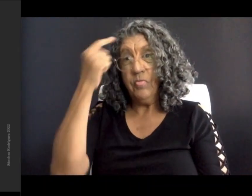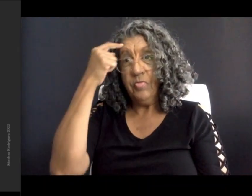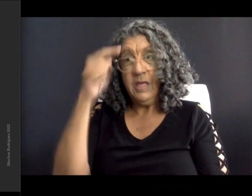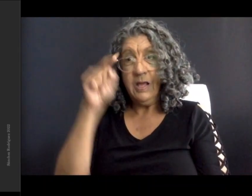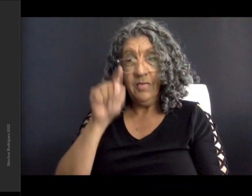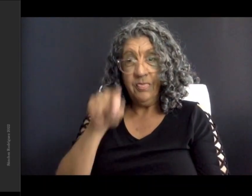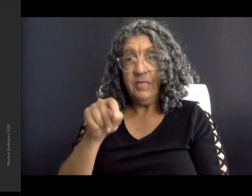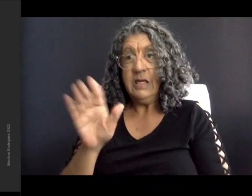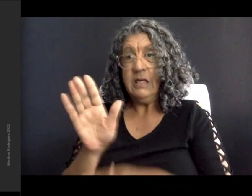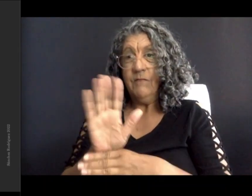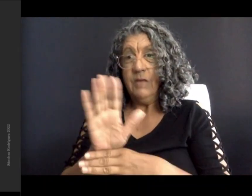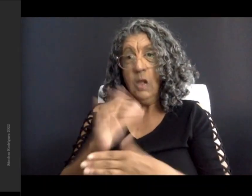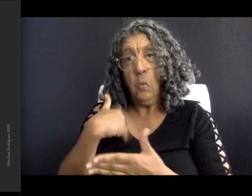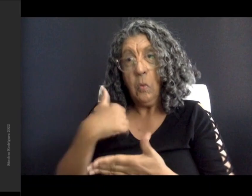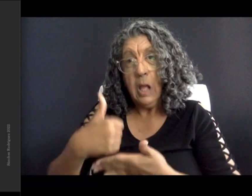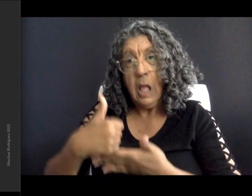If you think this video was helpful